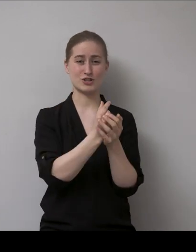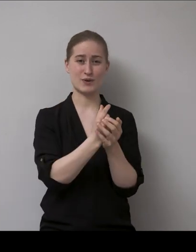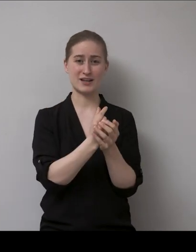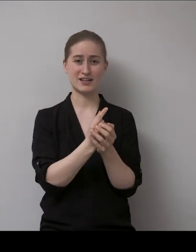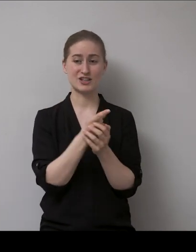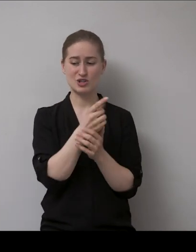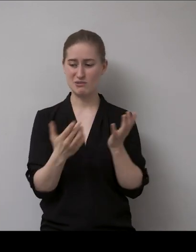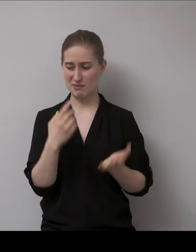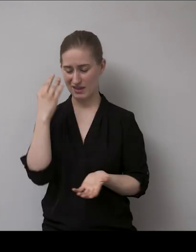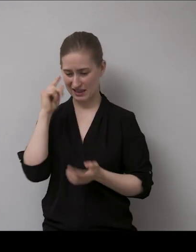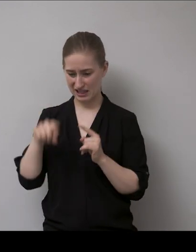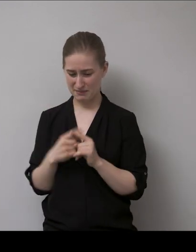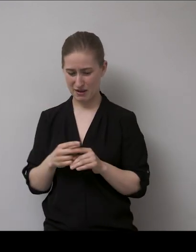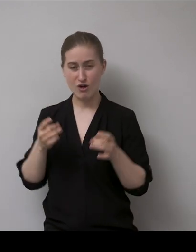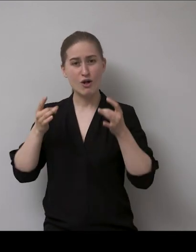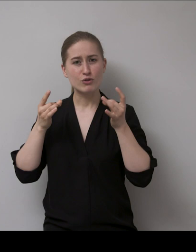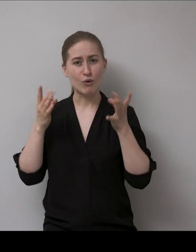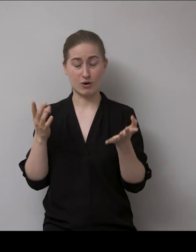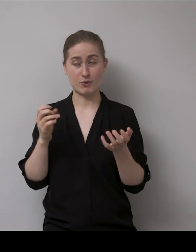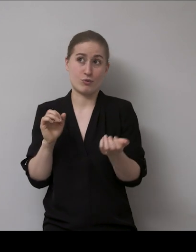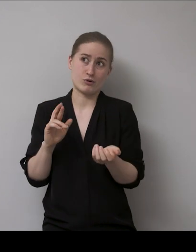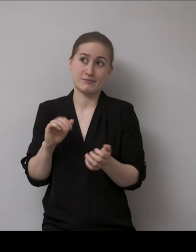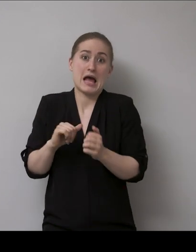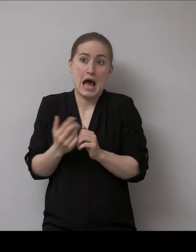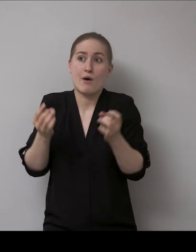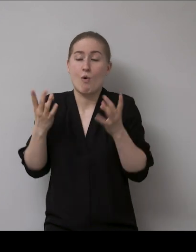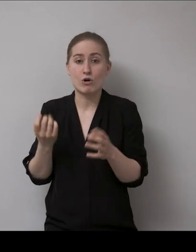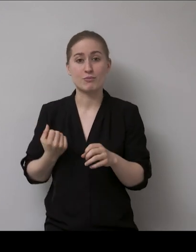you may be thinking about the horrible, or how horrible the last year has been.